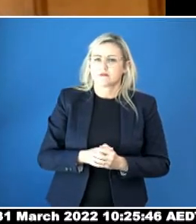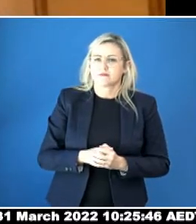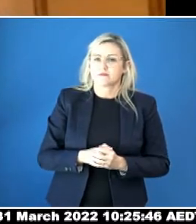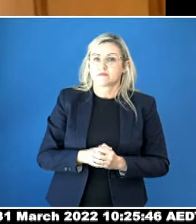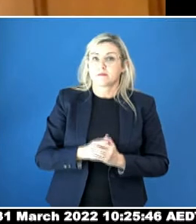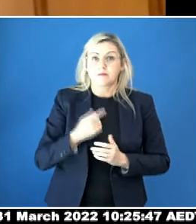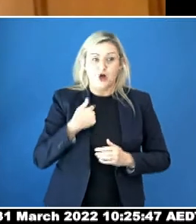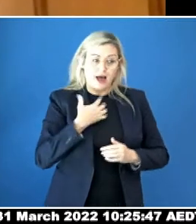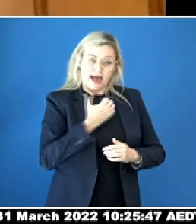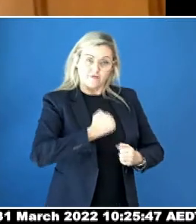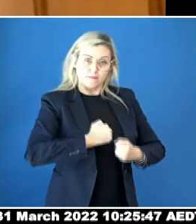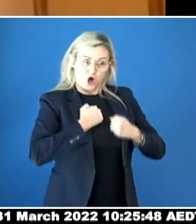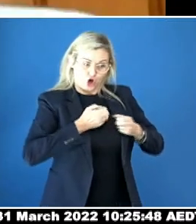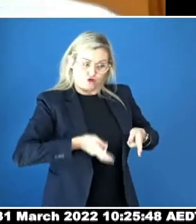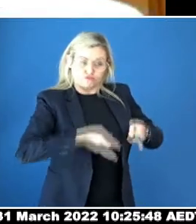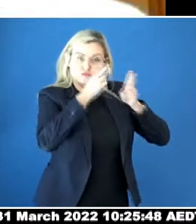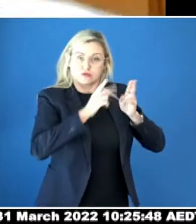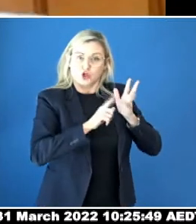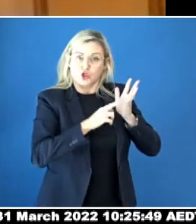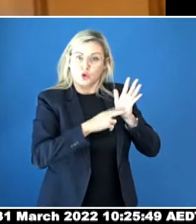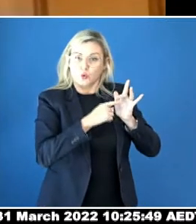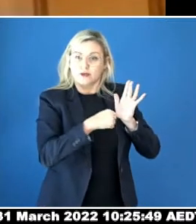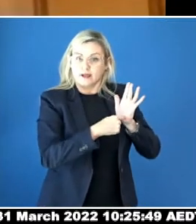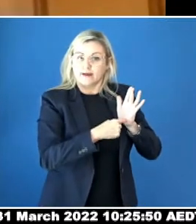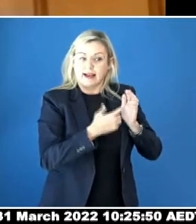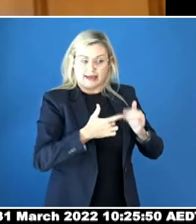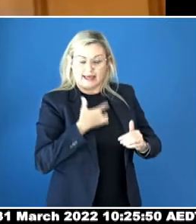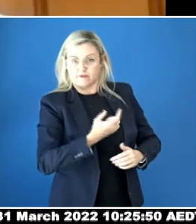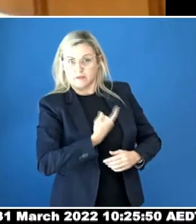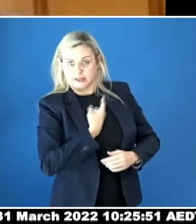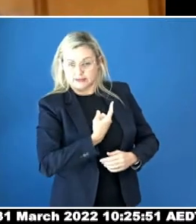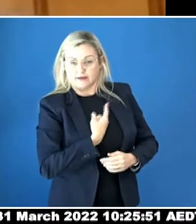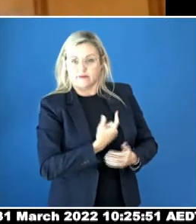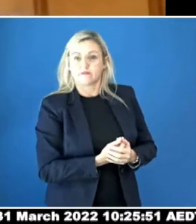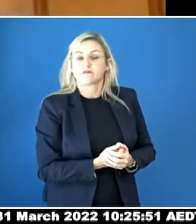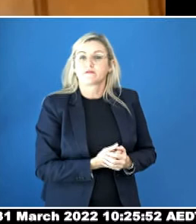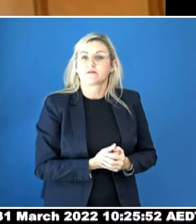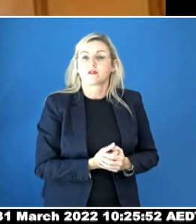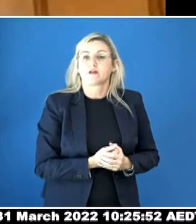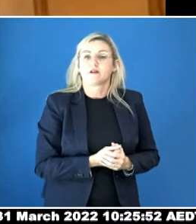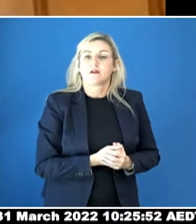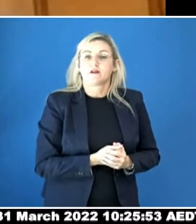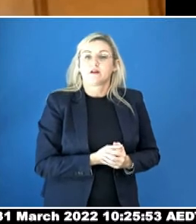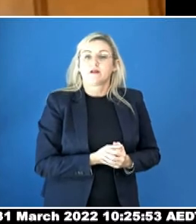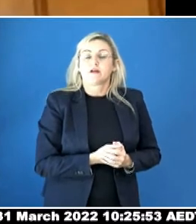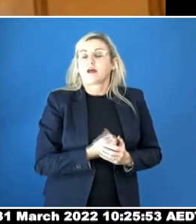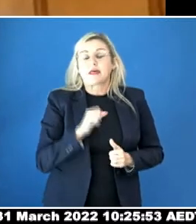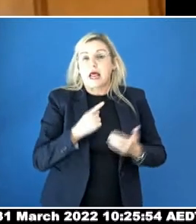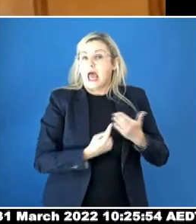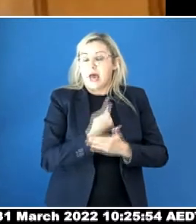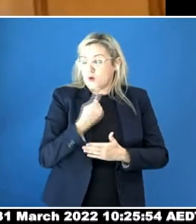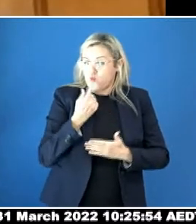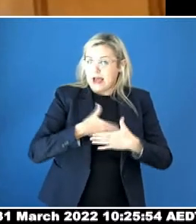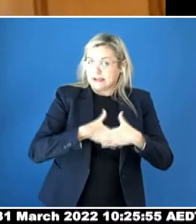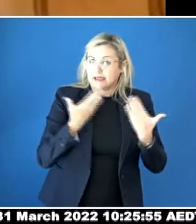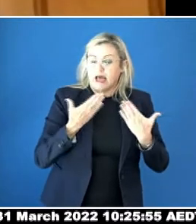unit, right, and I came back from